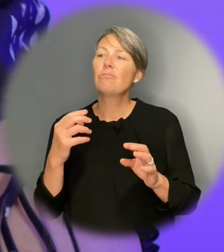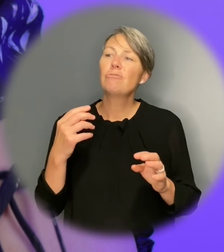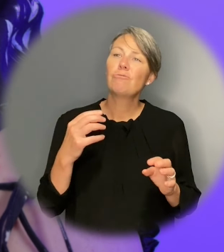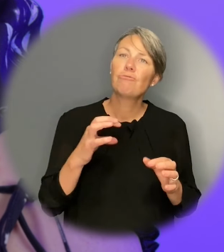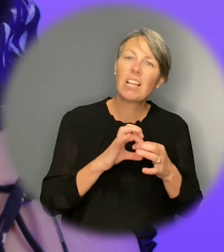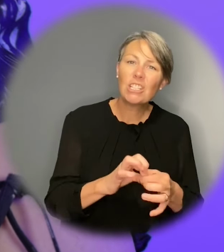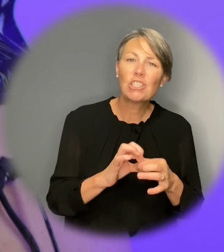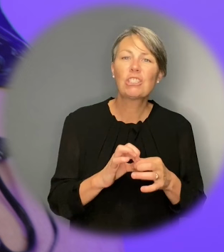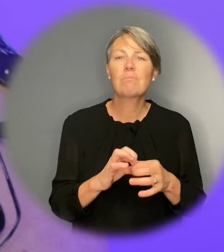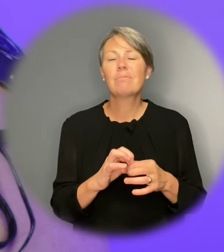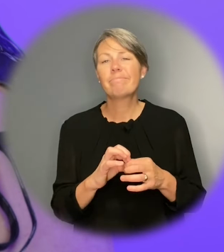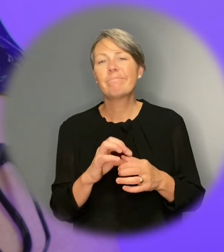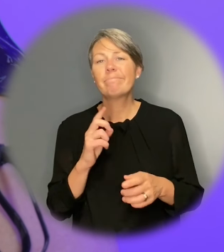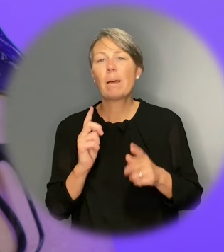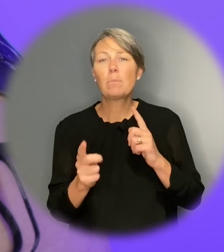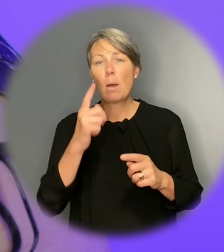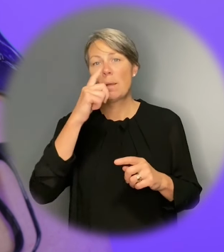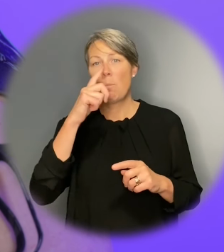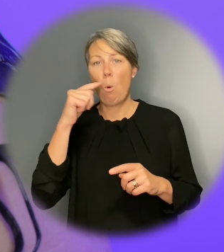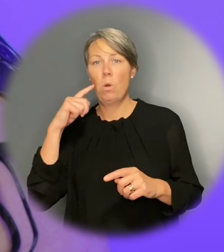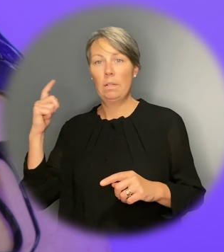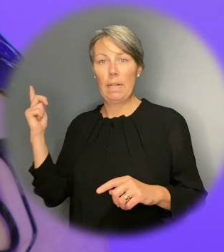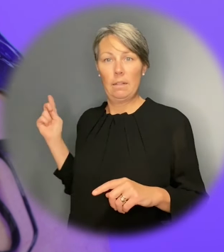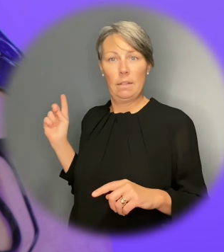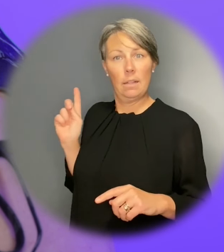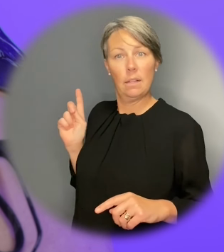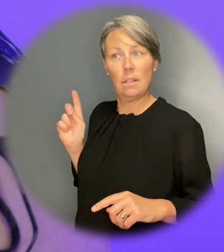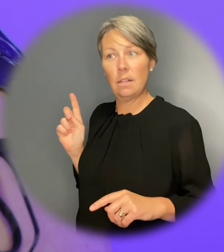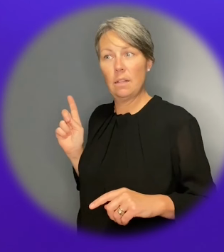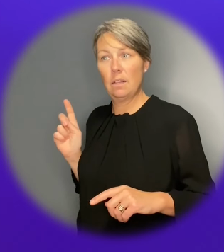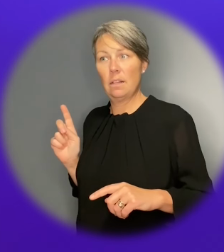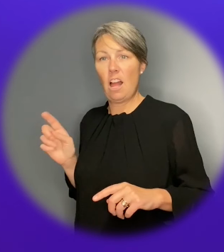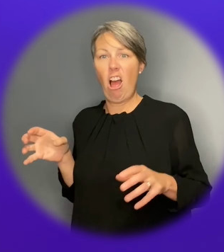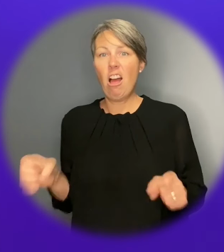people will come up behind me and just grab hold of the chair! No no